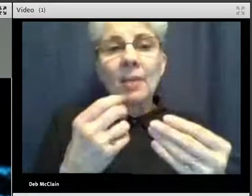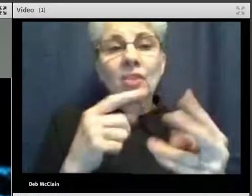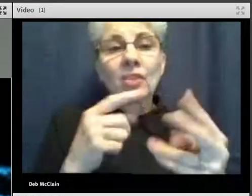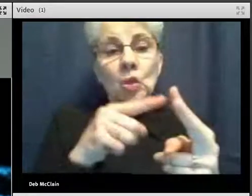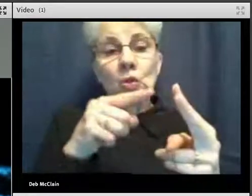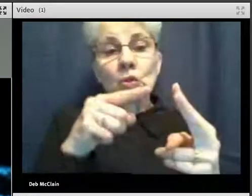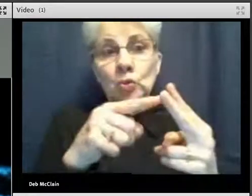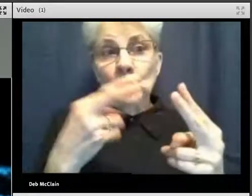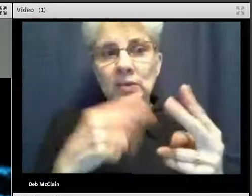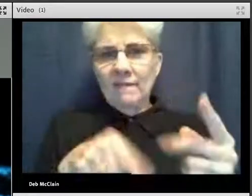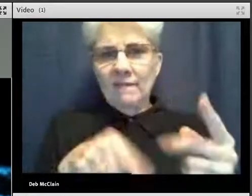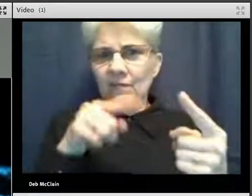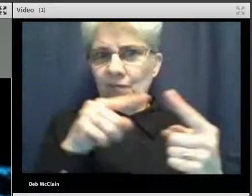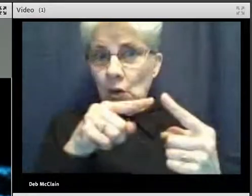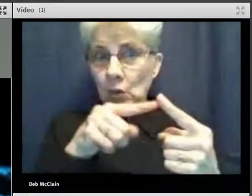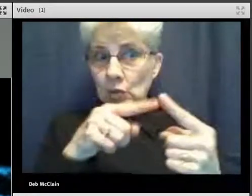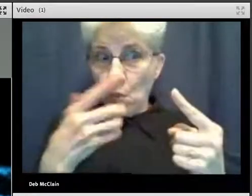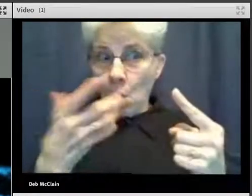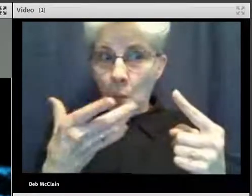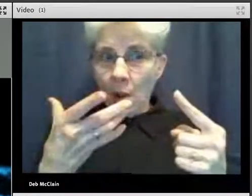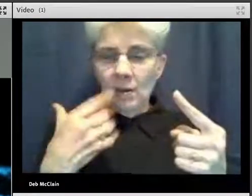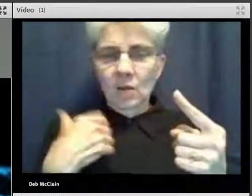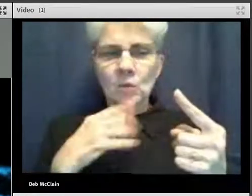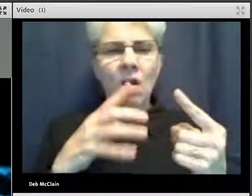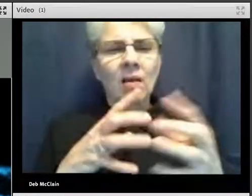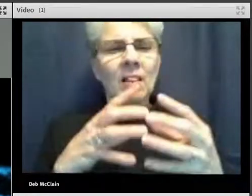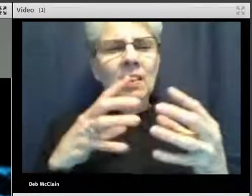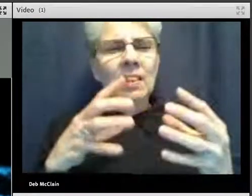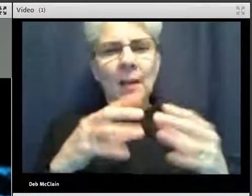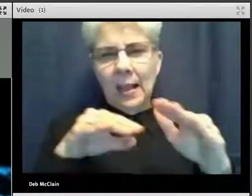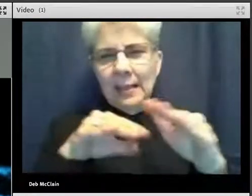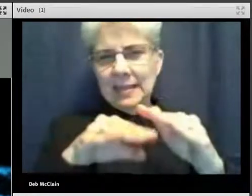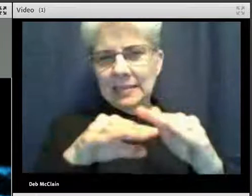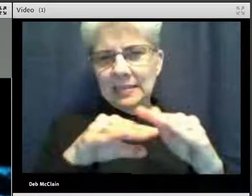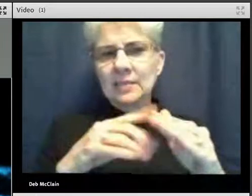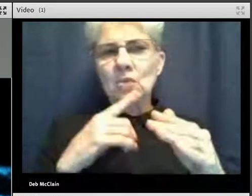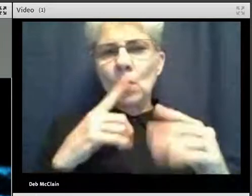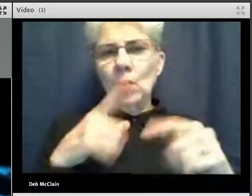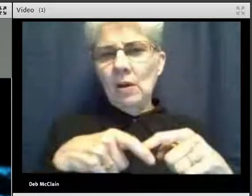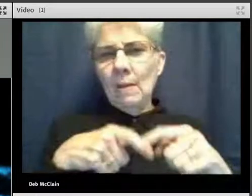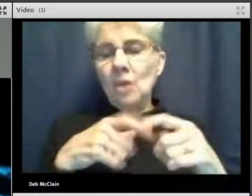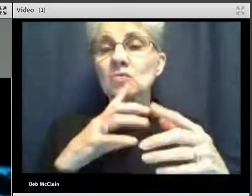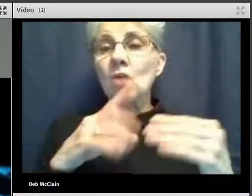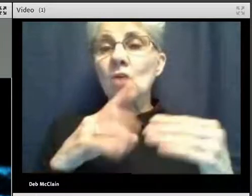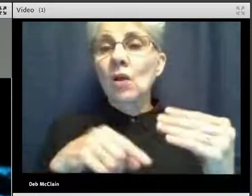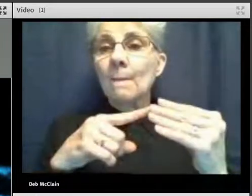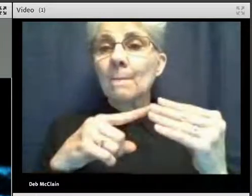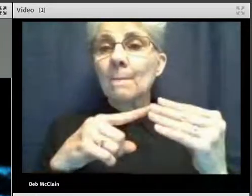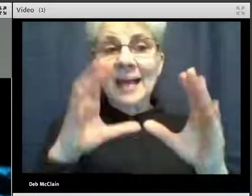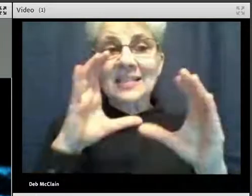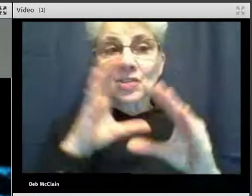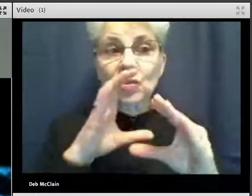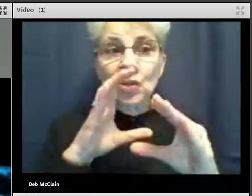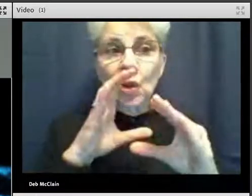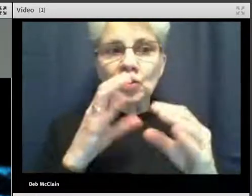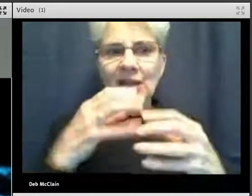The first is actually -- We're going to talk a lot about accessibility, too so we're going to pause and talk about search engine optimization.